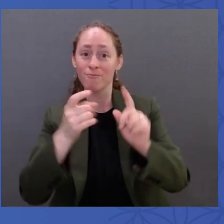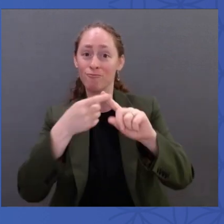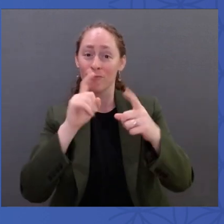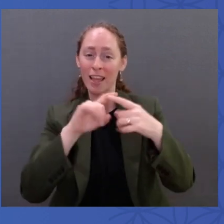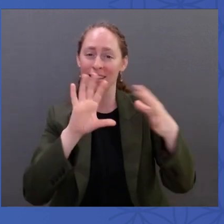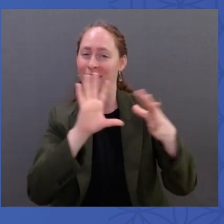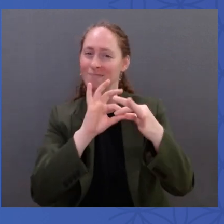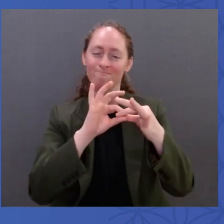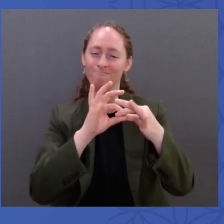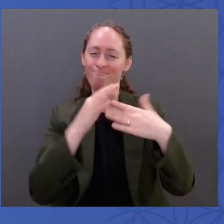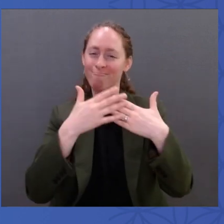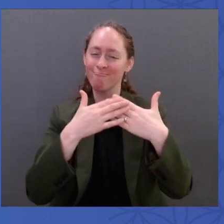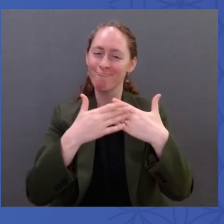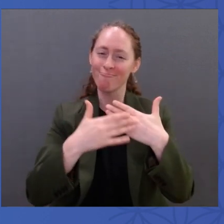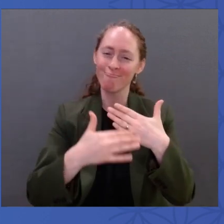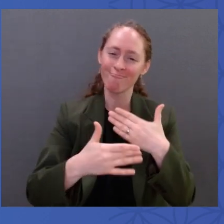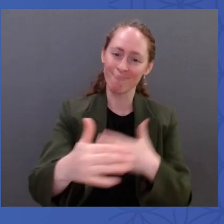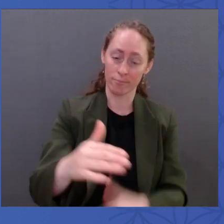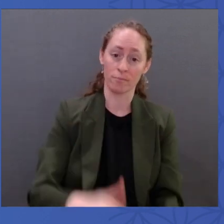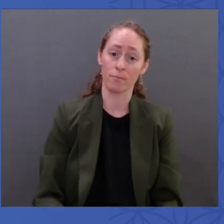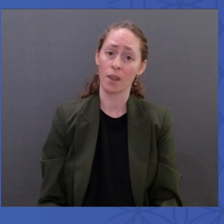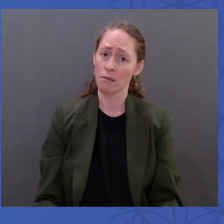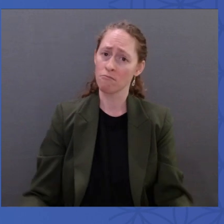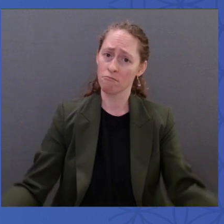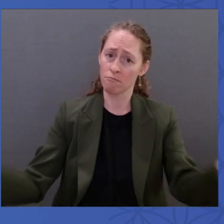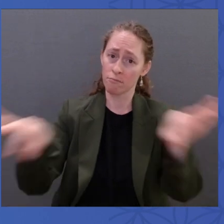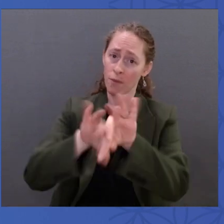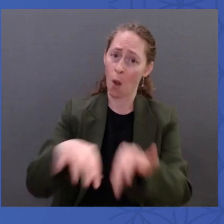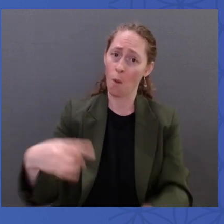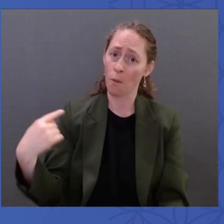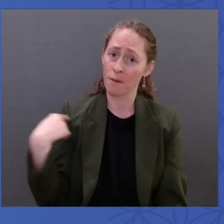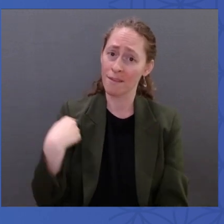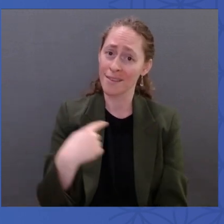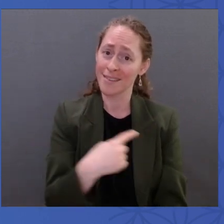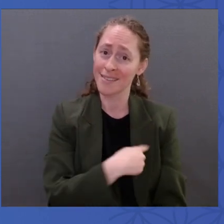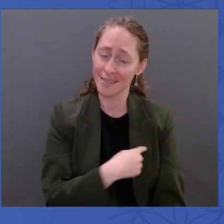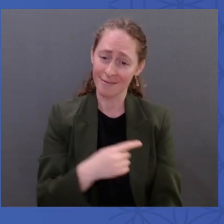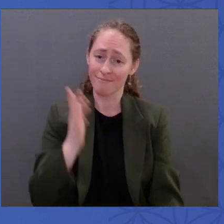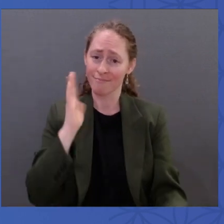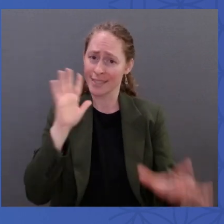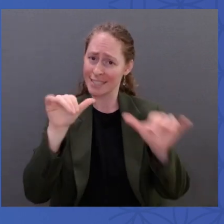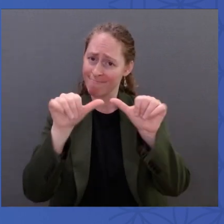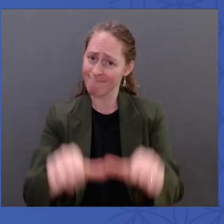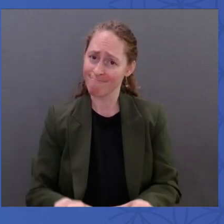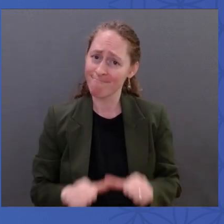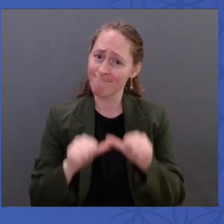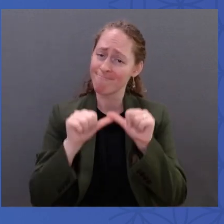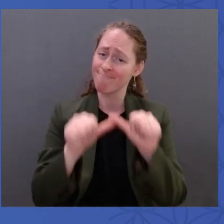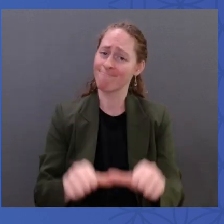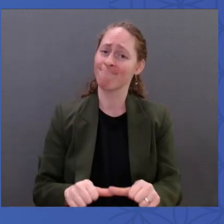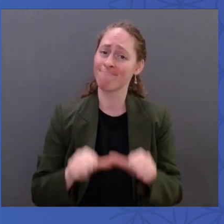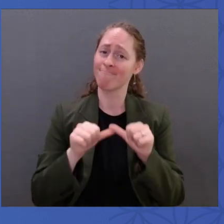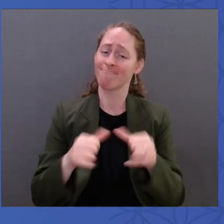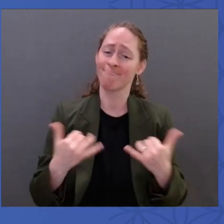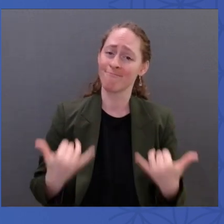and we're going to keep working to make progress with all of you every day so that we can deliver real, concrete benefits for all our people.